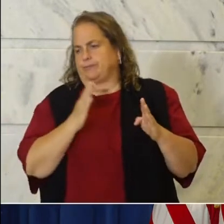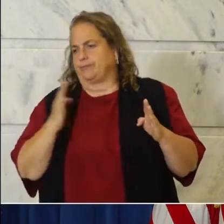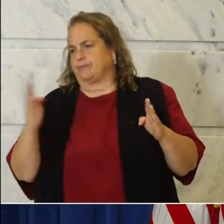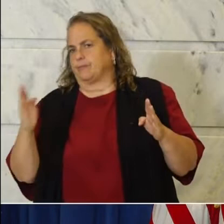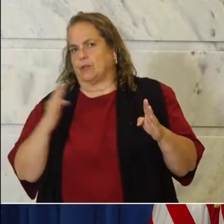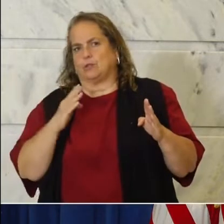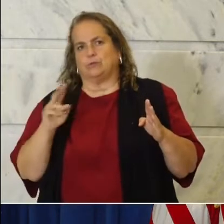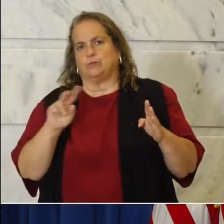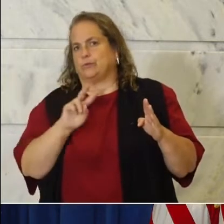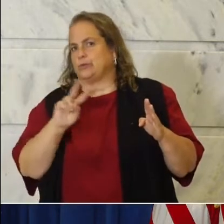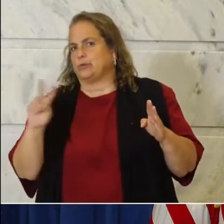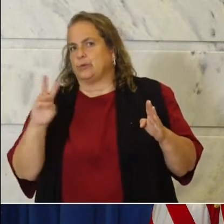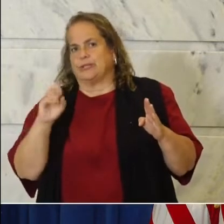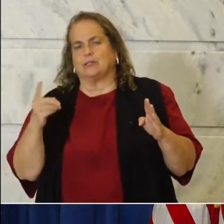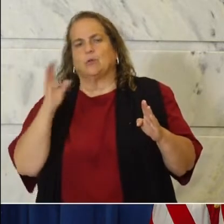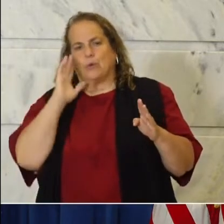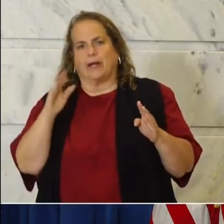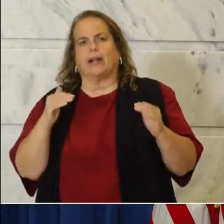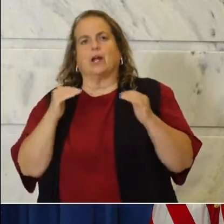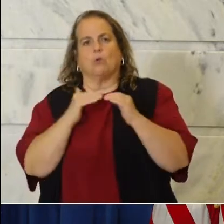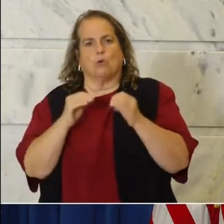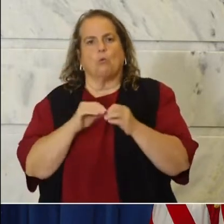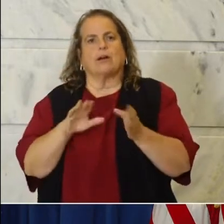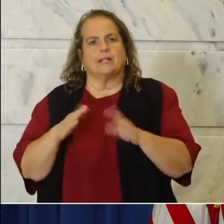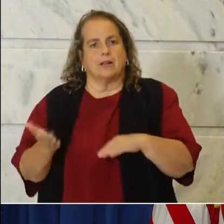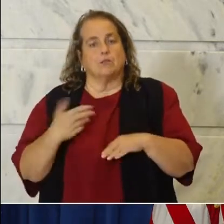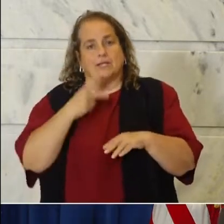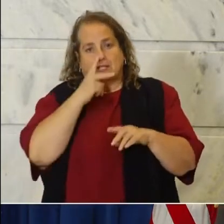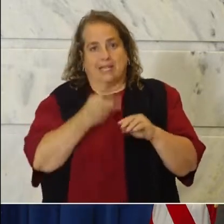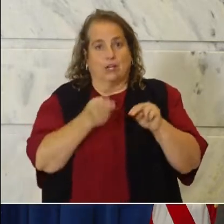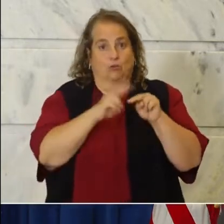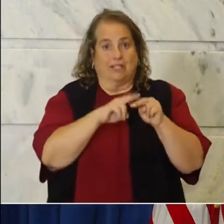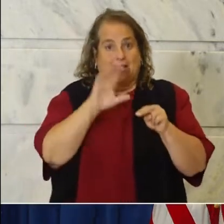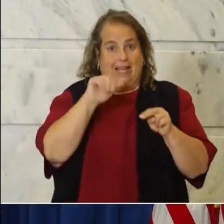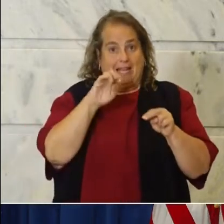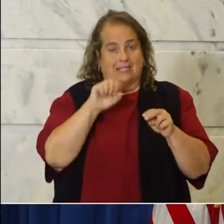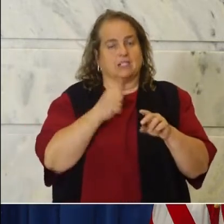more deaths. And what we see is an increase in cases before you see the